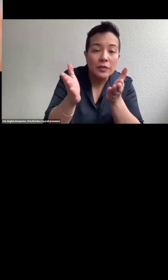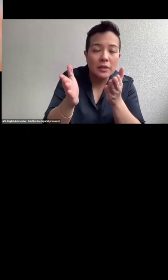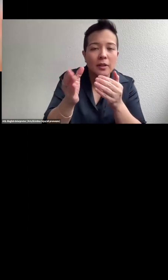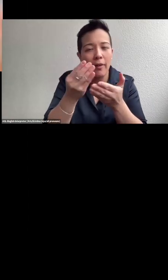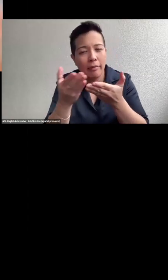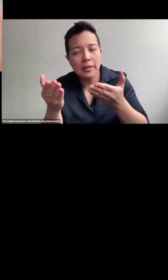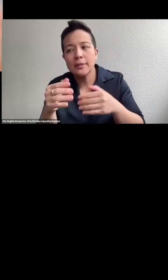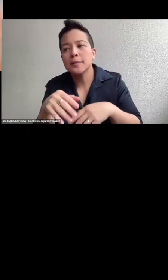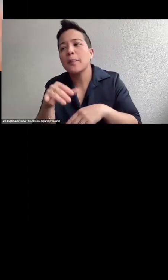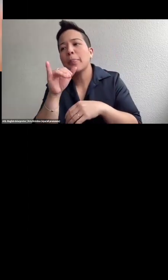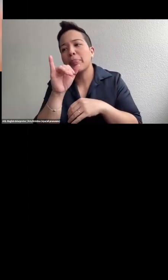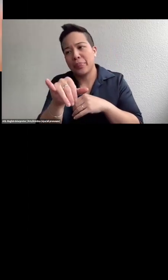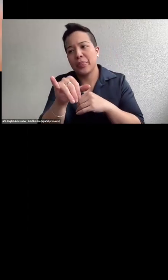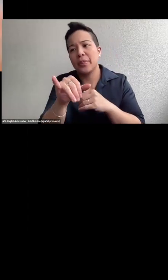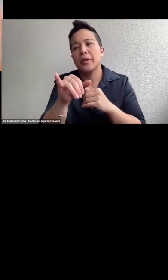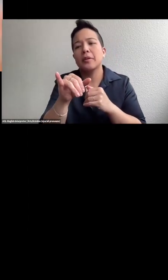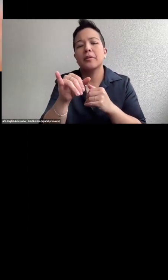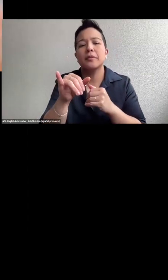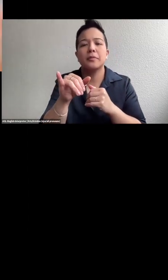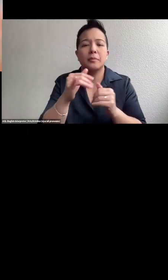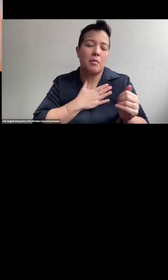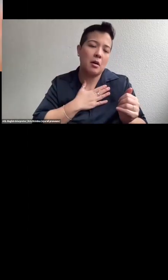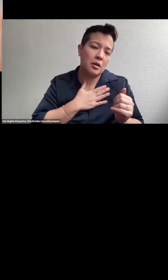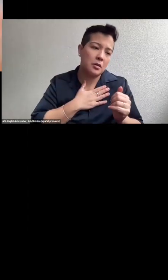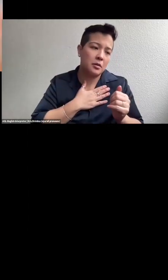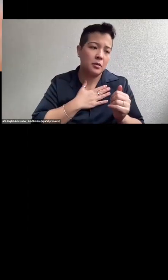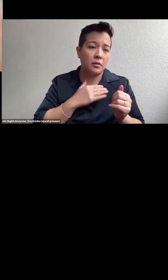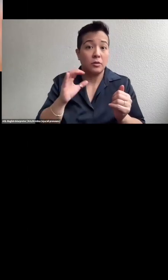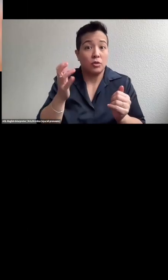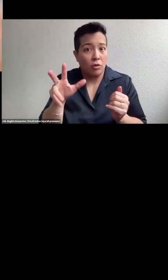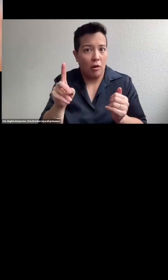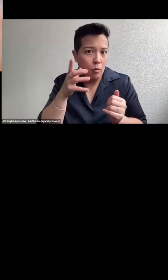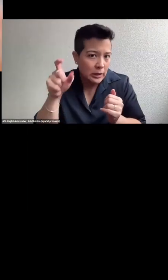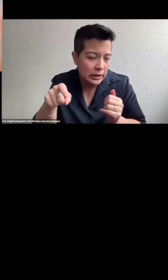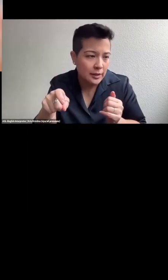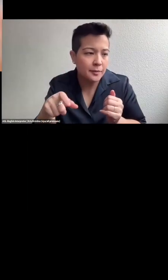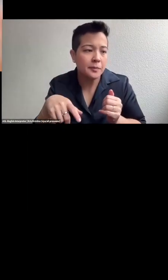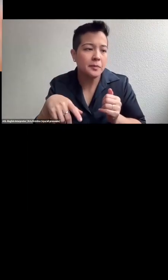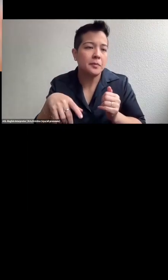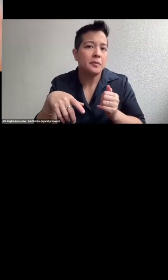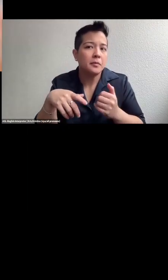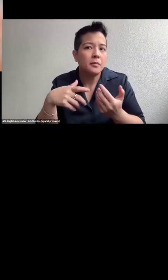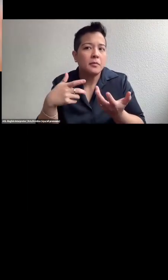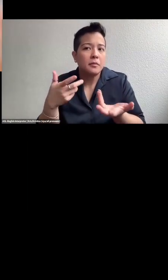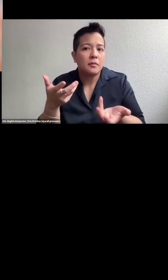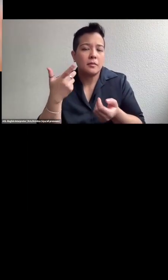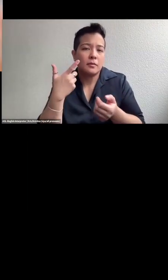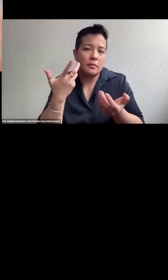that my child will need. For instance, I